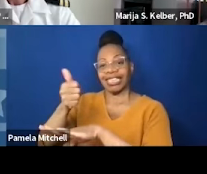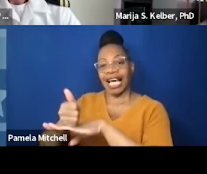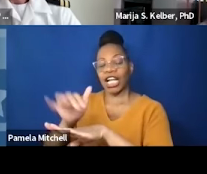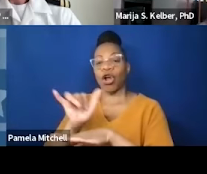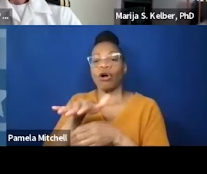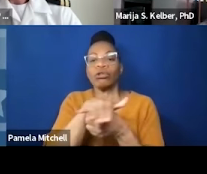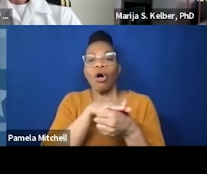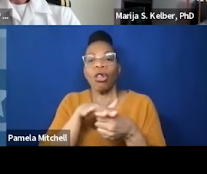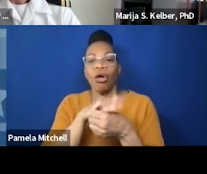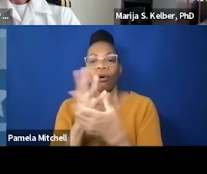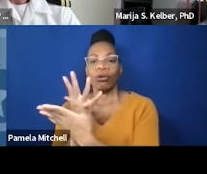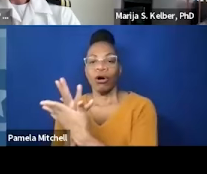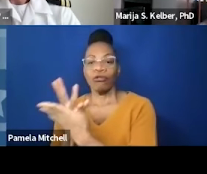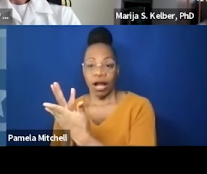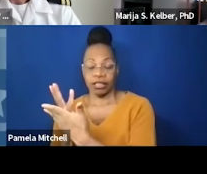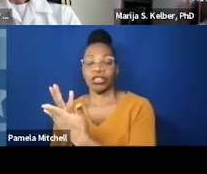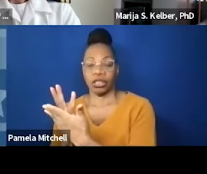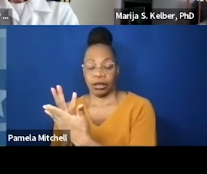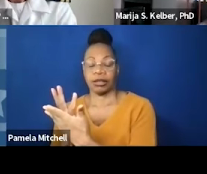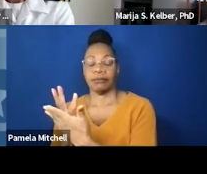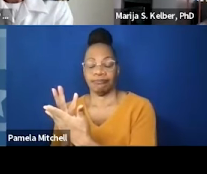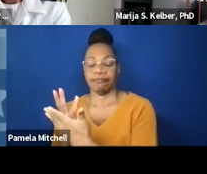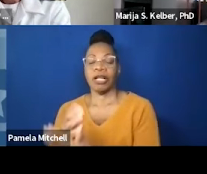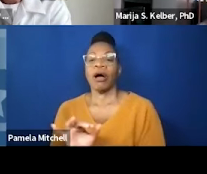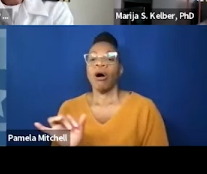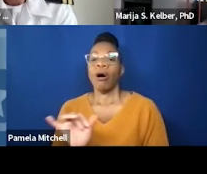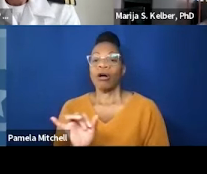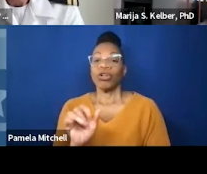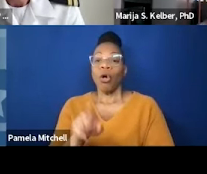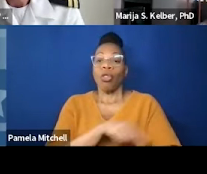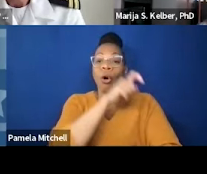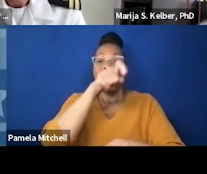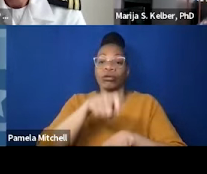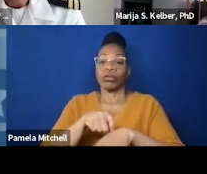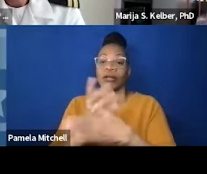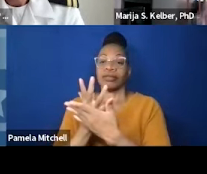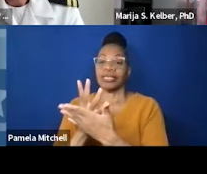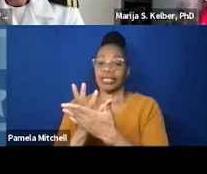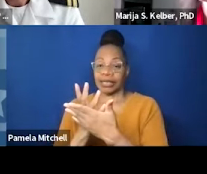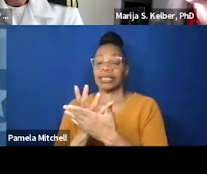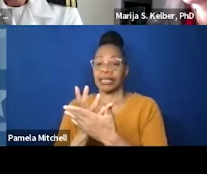in local jails, and then in long-term corrections and in correctional facilities.